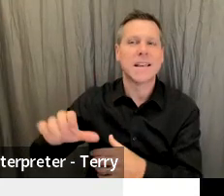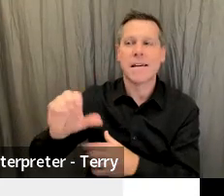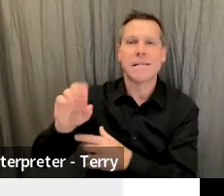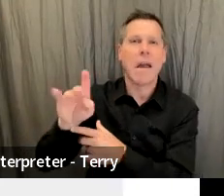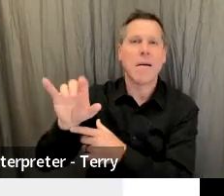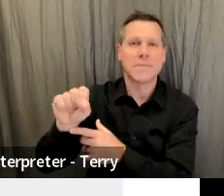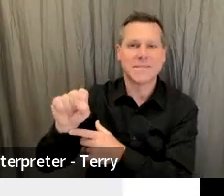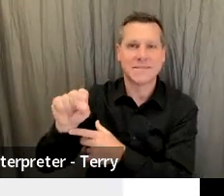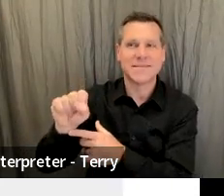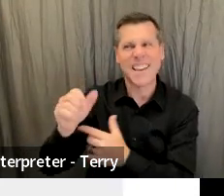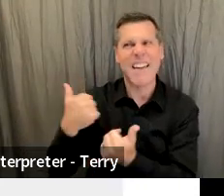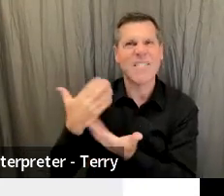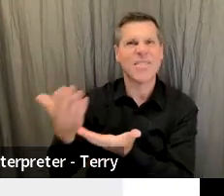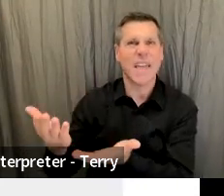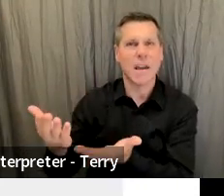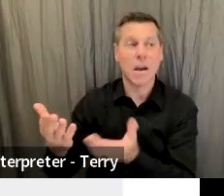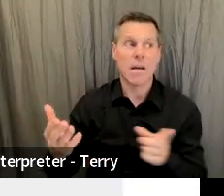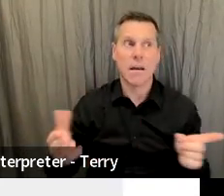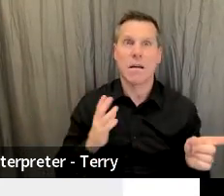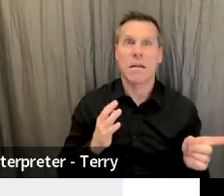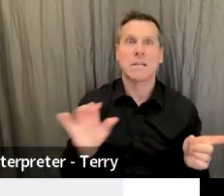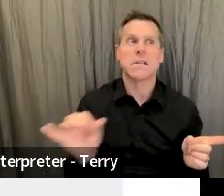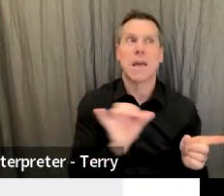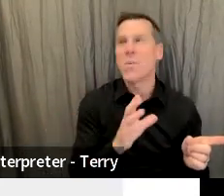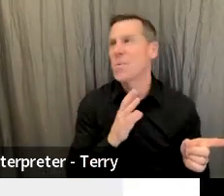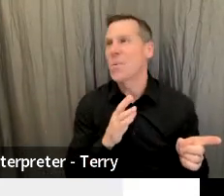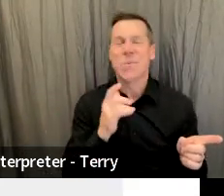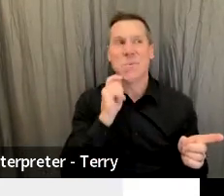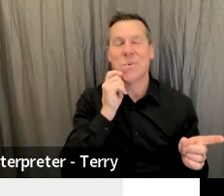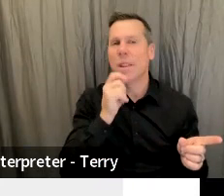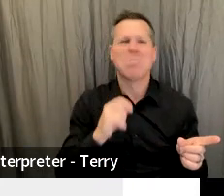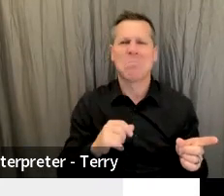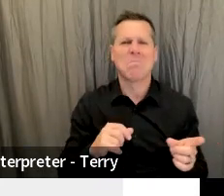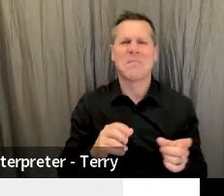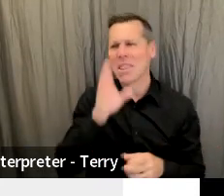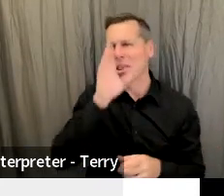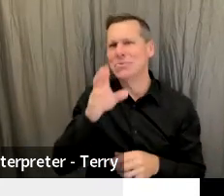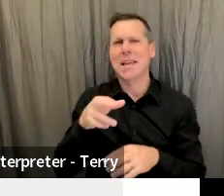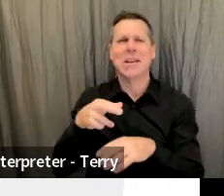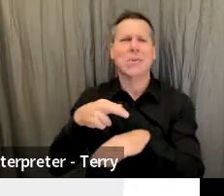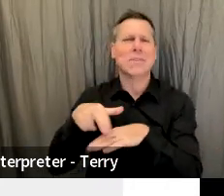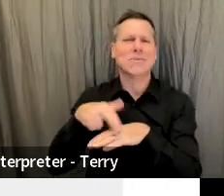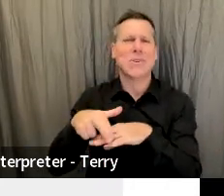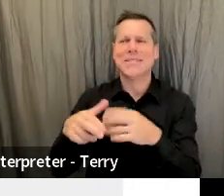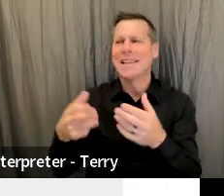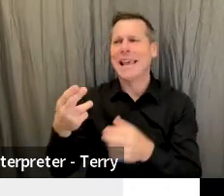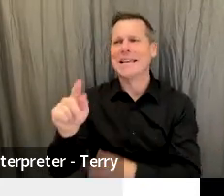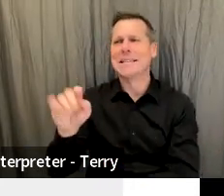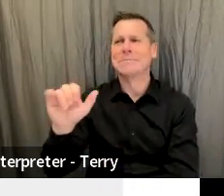It's just simply like a straight resources page. It doesn't have HTML code in it or anything like that.